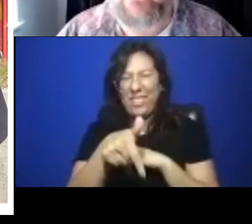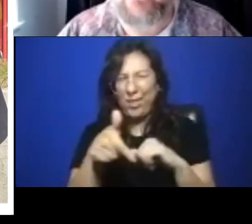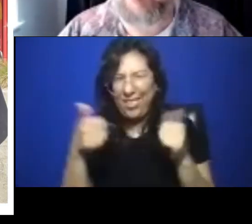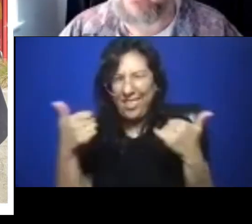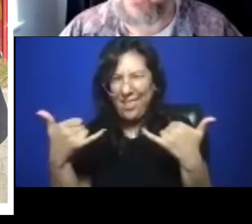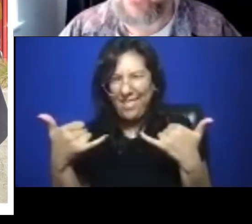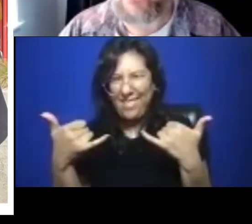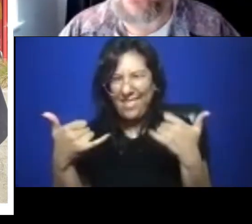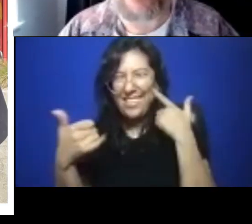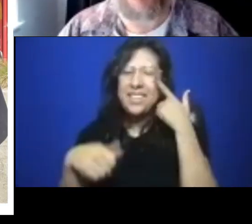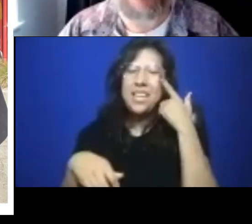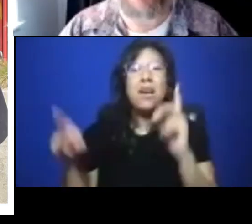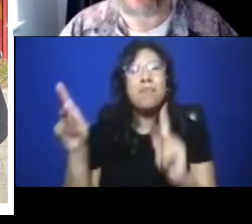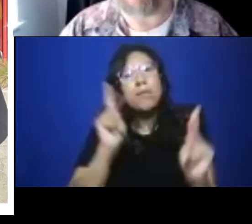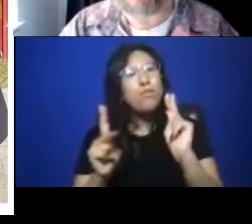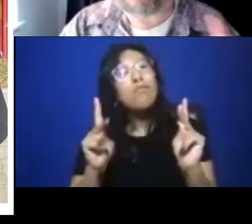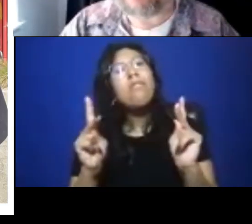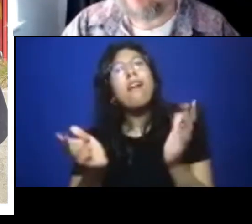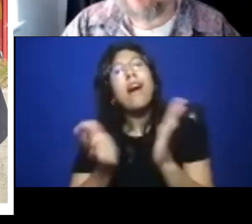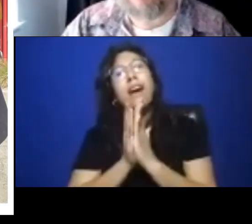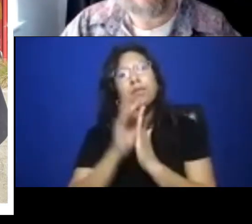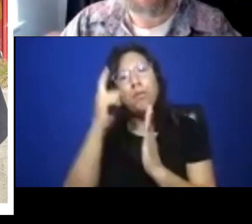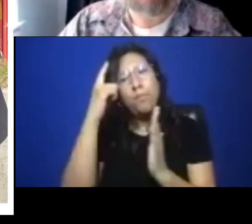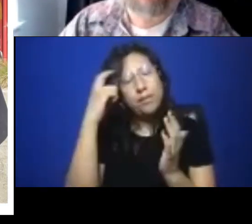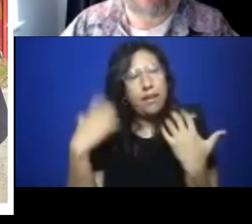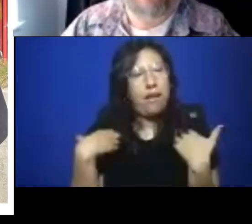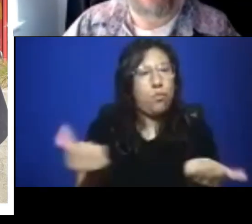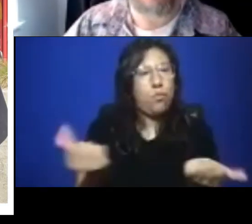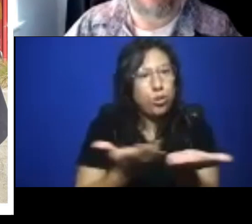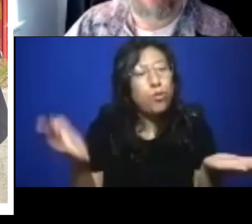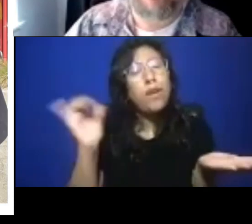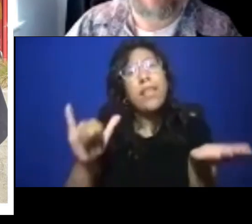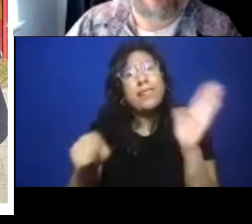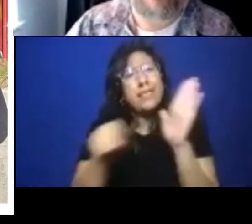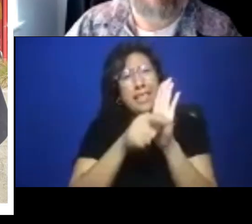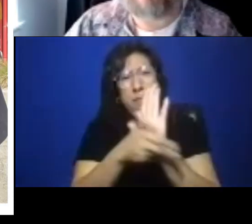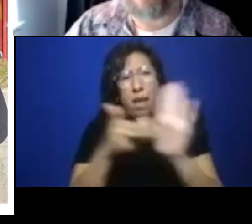for mental health resources because of that stigma, but also because they're worried